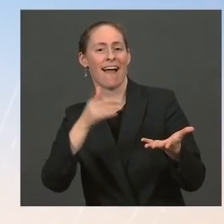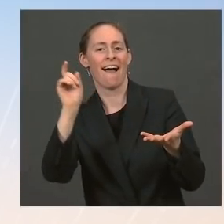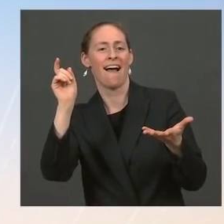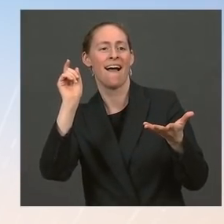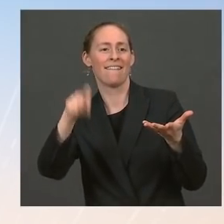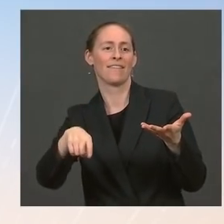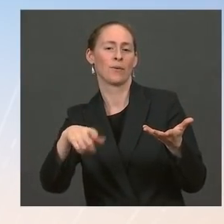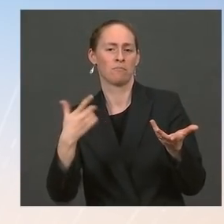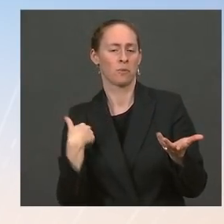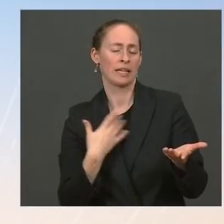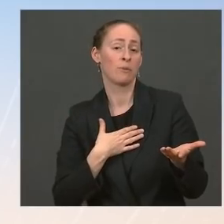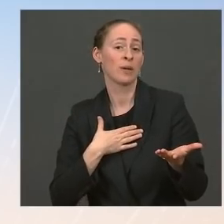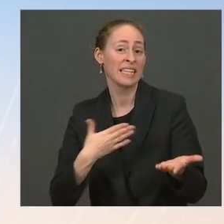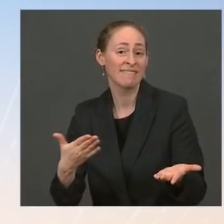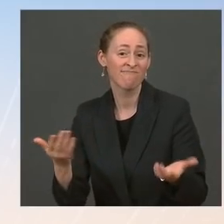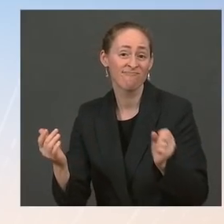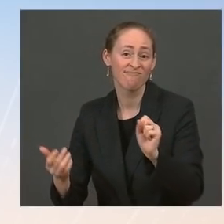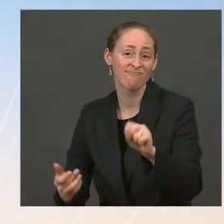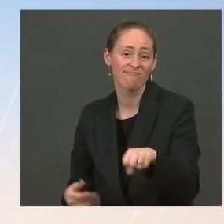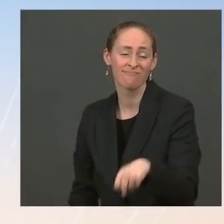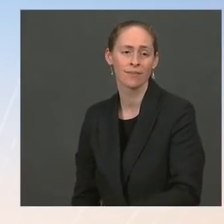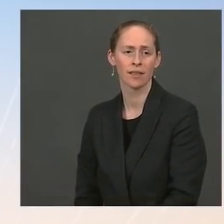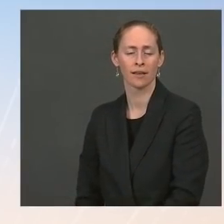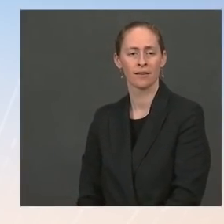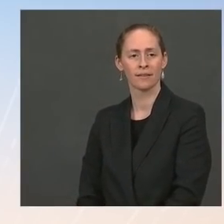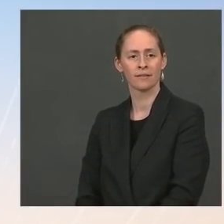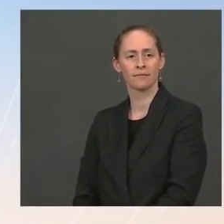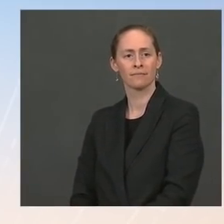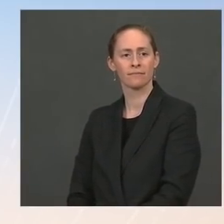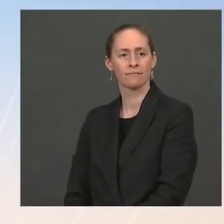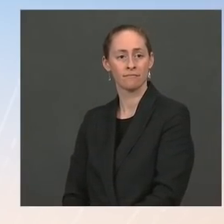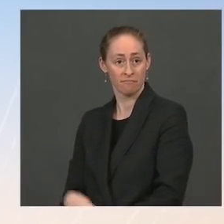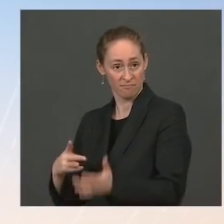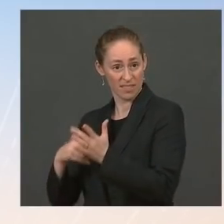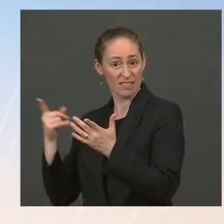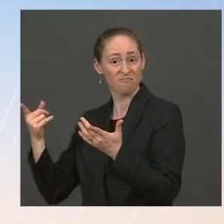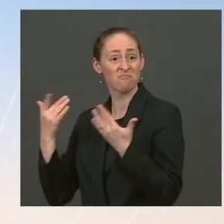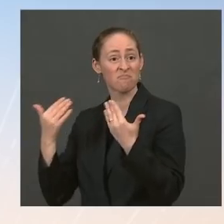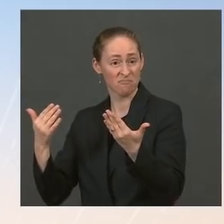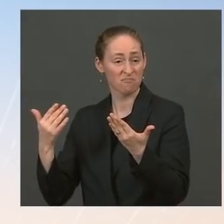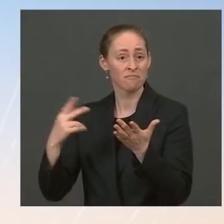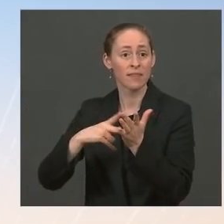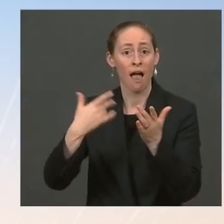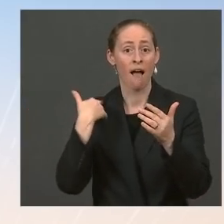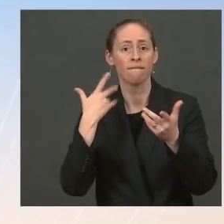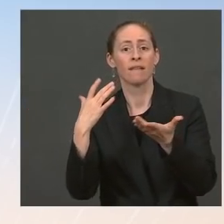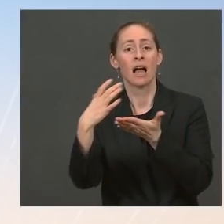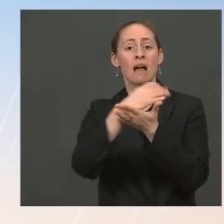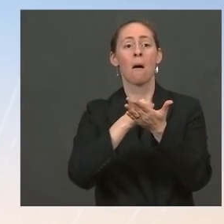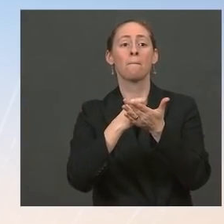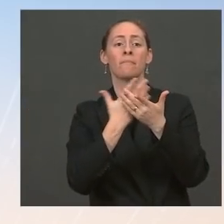The Press: Does the President support the Senate adding an income threshold to that? Ms. Psaki: I'm not going to parse different components